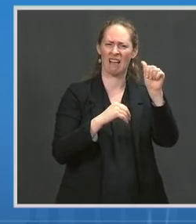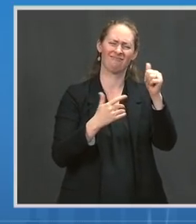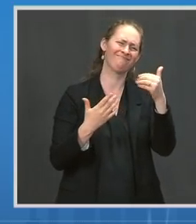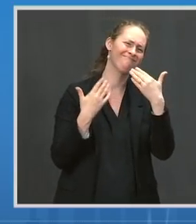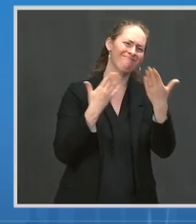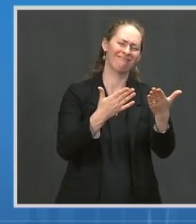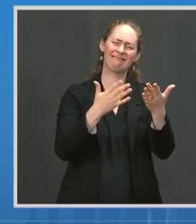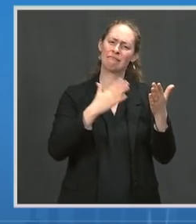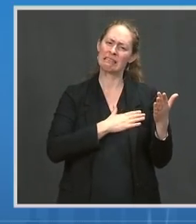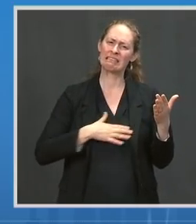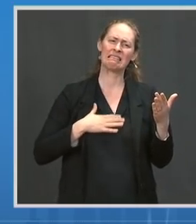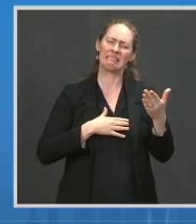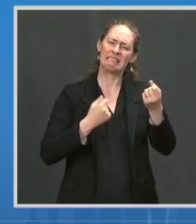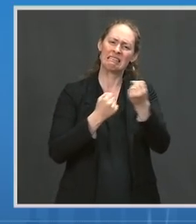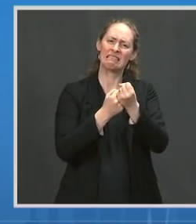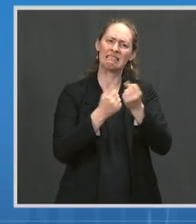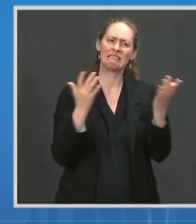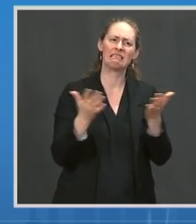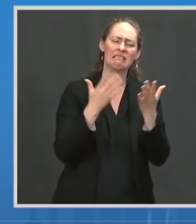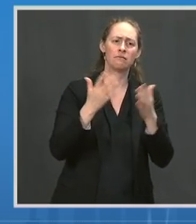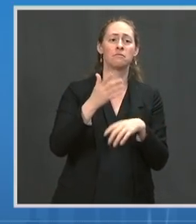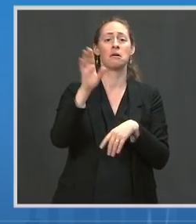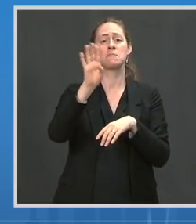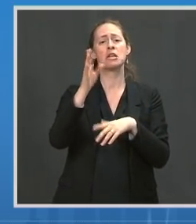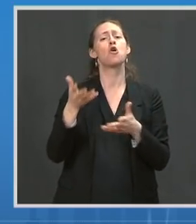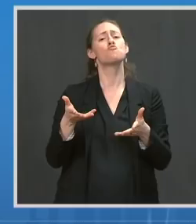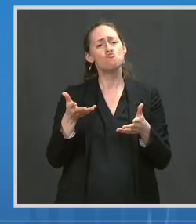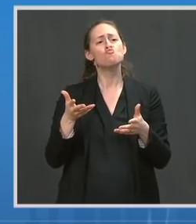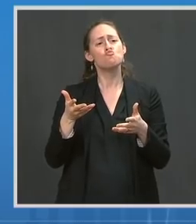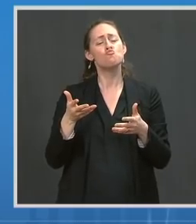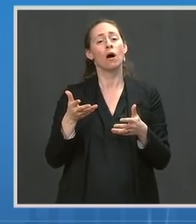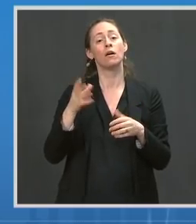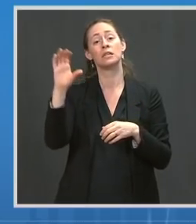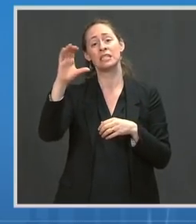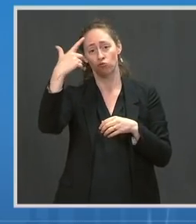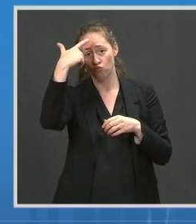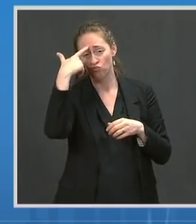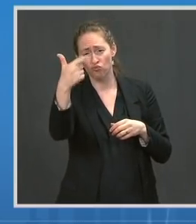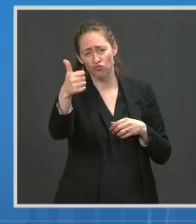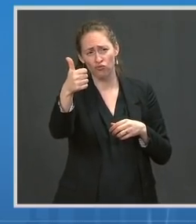"B," moderate; "C," optional. And on the right, it depends